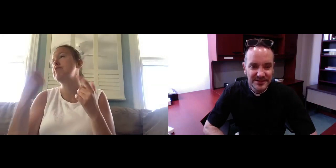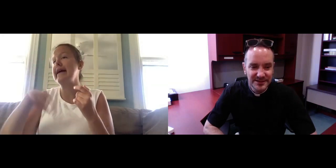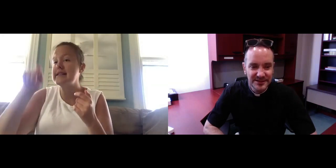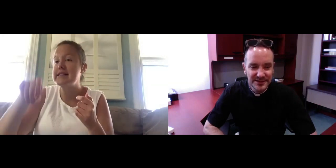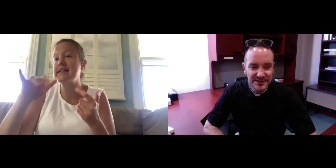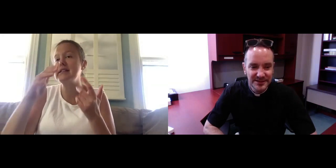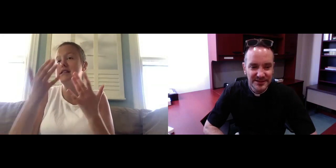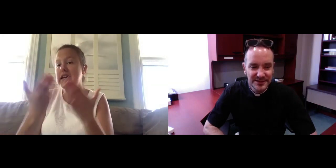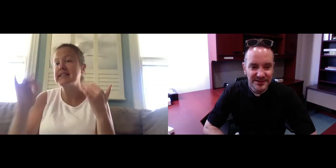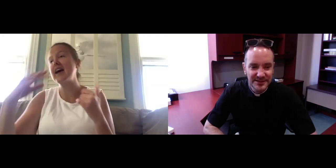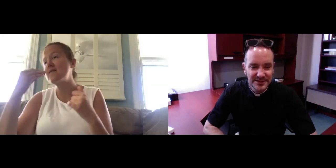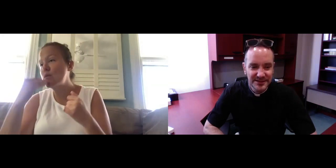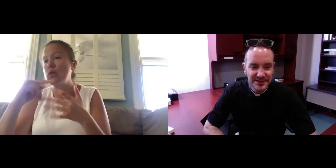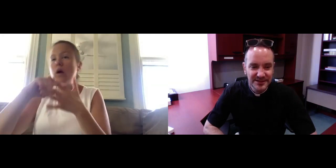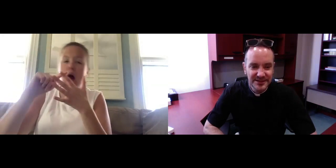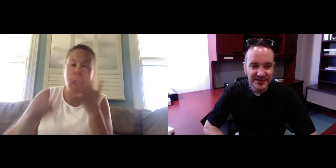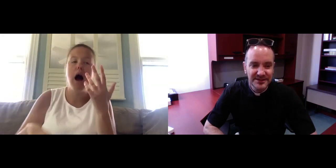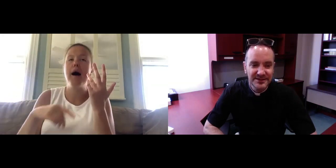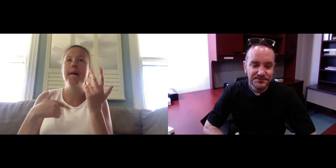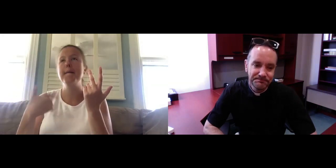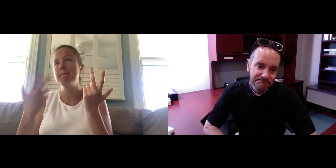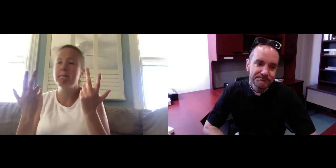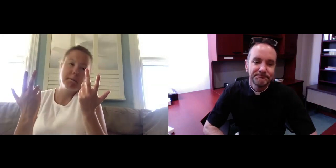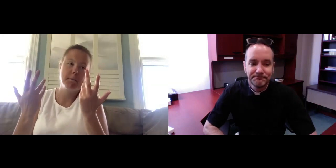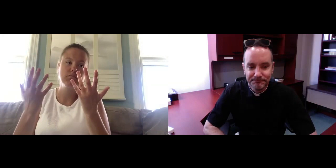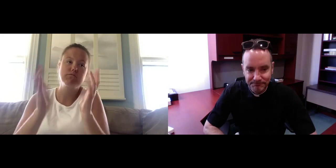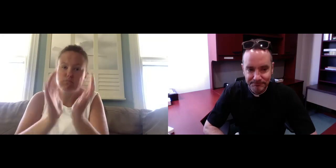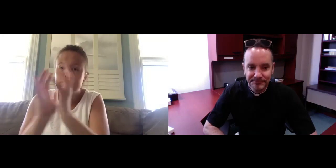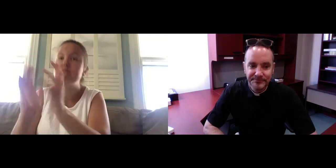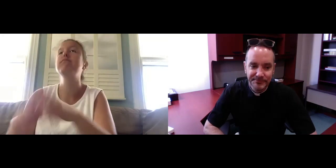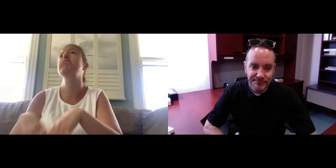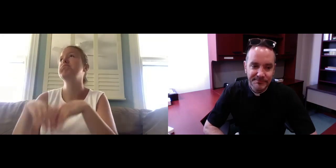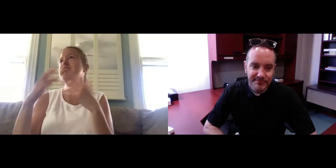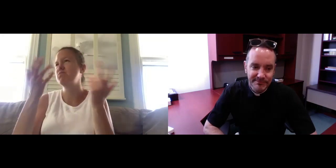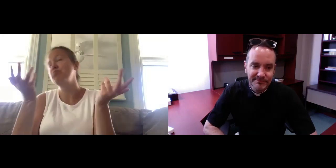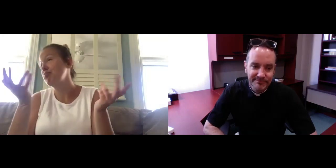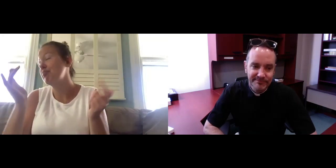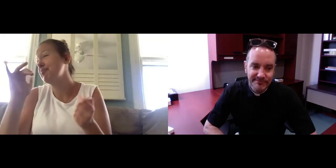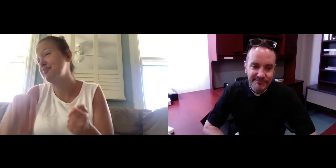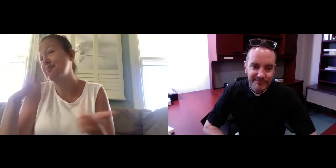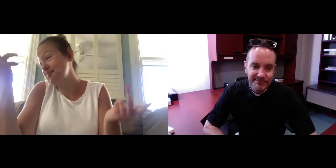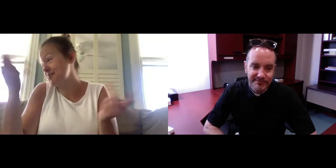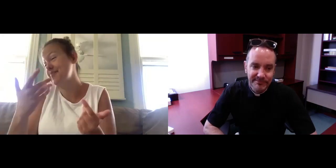touch with my friends. So you know, I have everything that I need: I have food, and